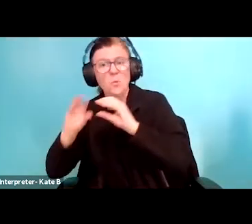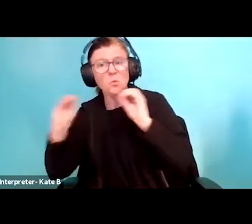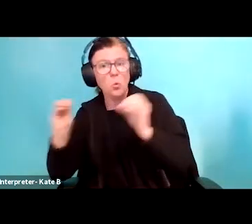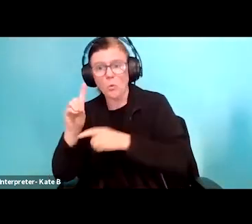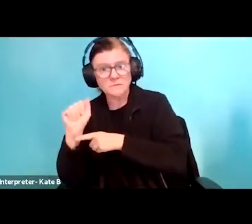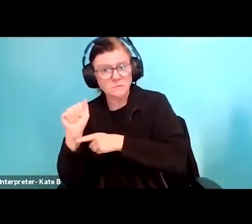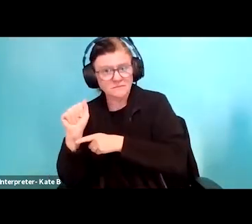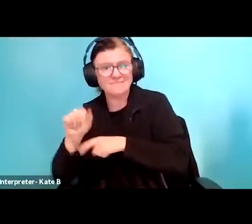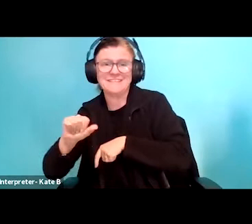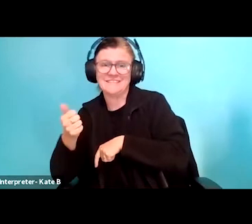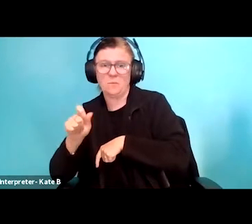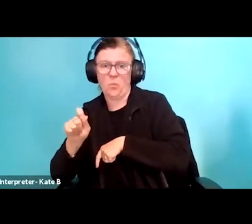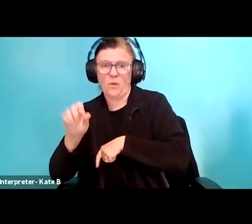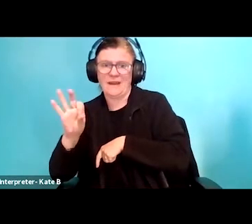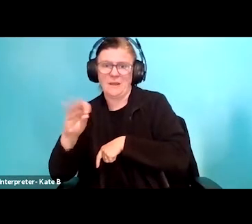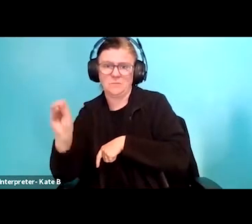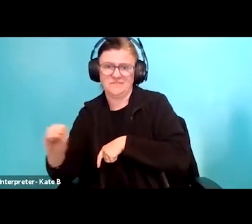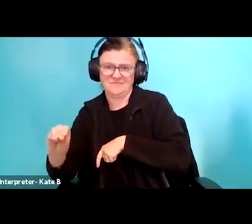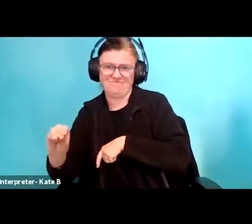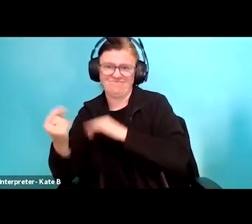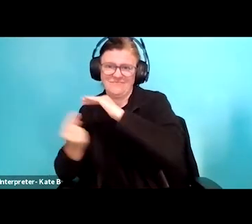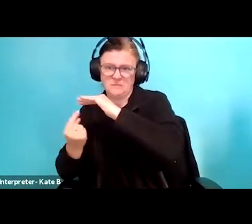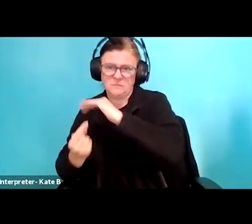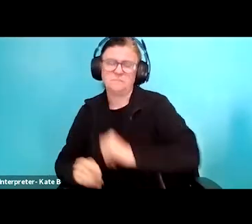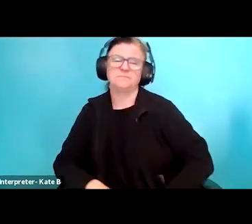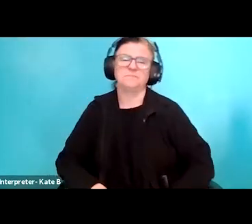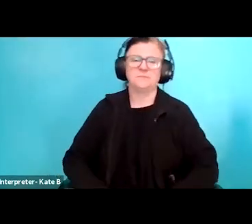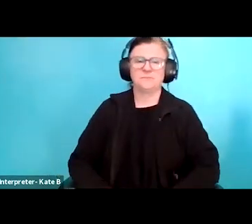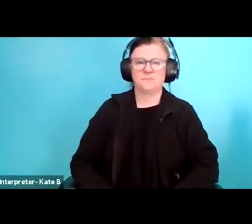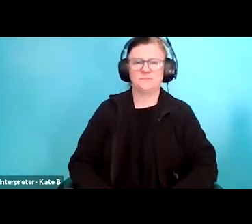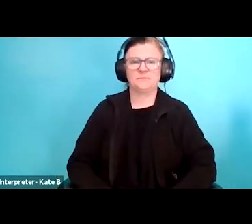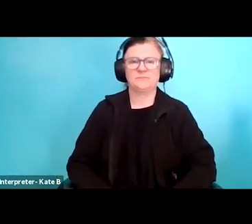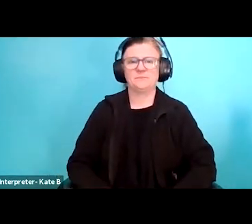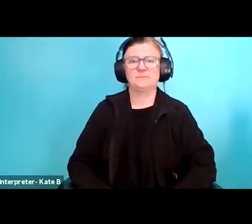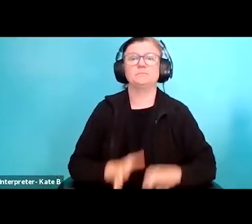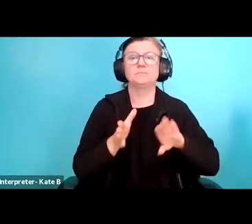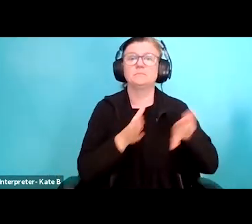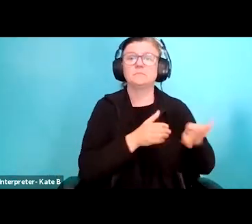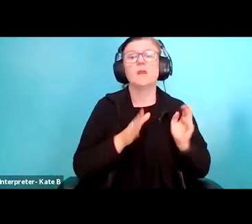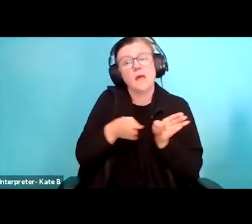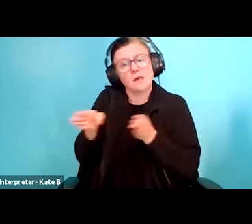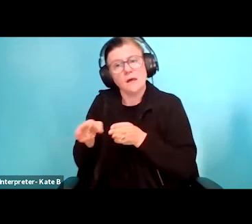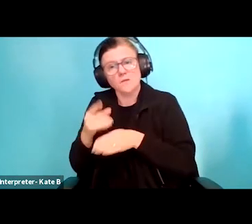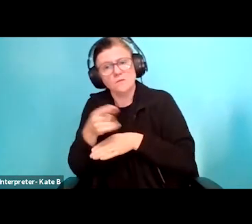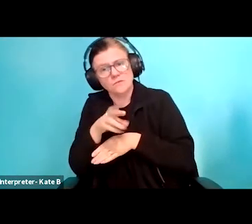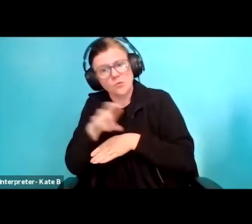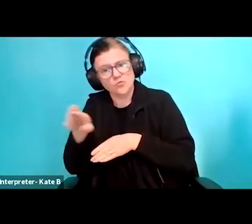disabilities reporting social isolation. And on the right side we see this disparity or gap is